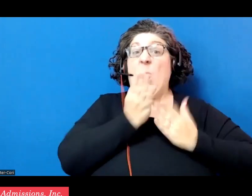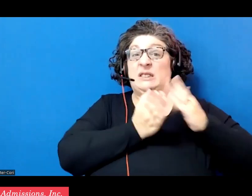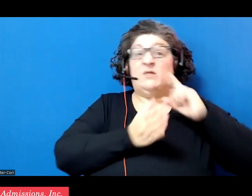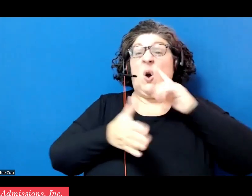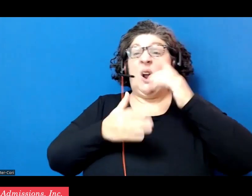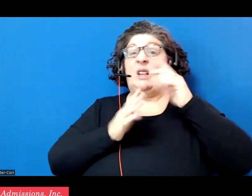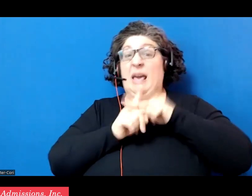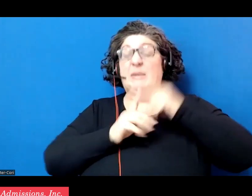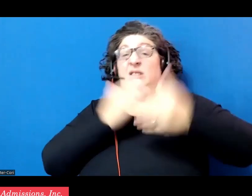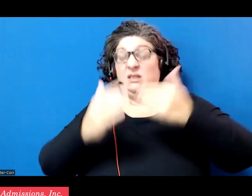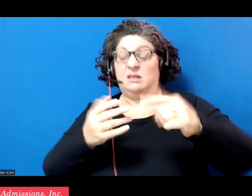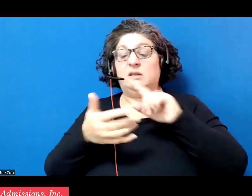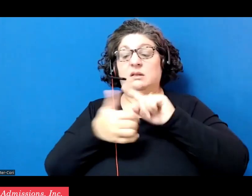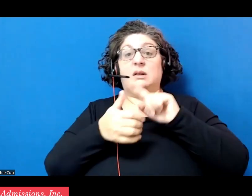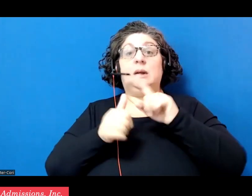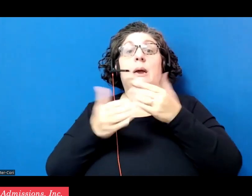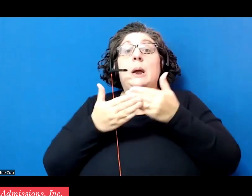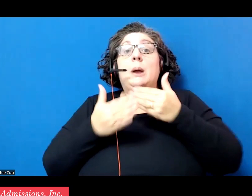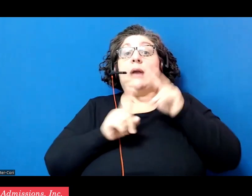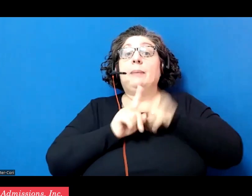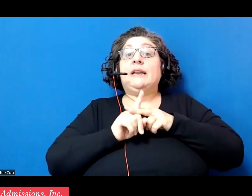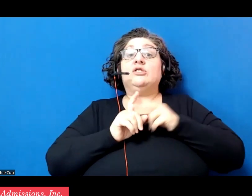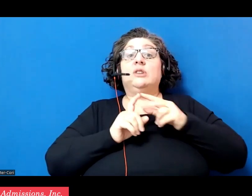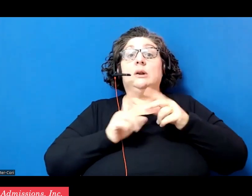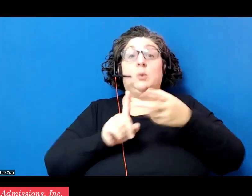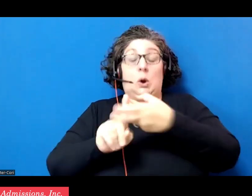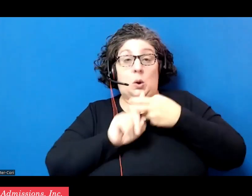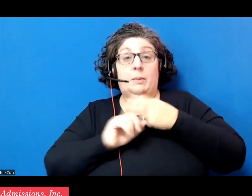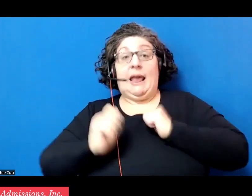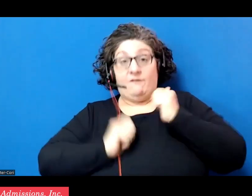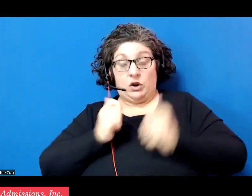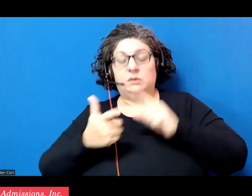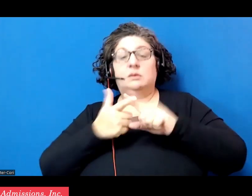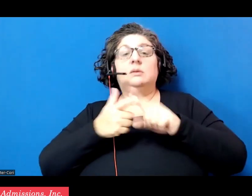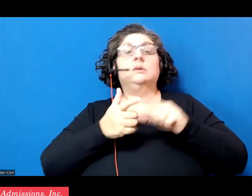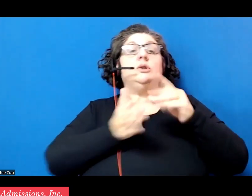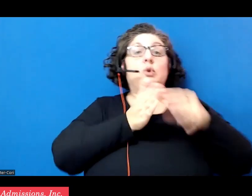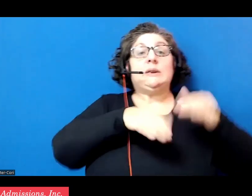One is Harvard application recruitment efforts. And student admission.